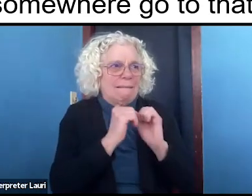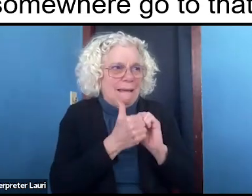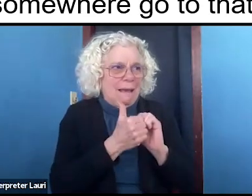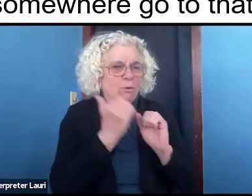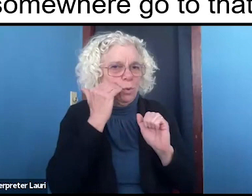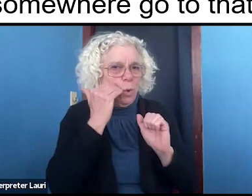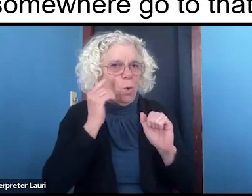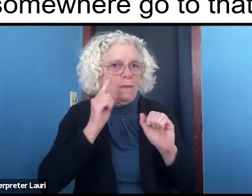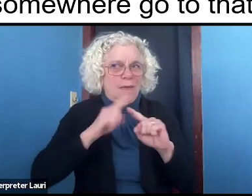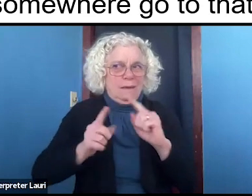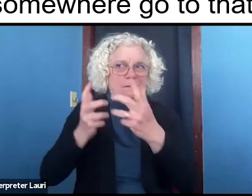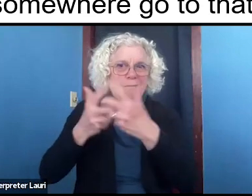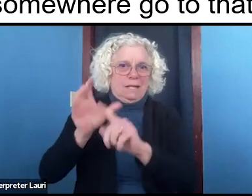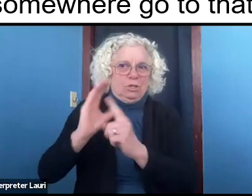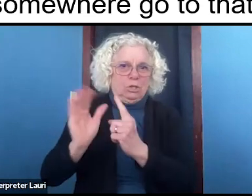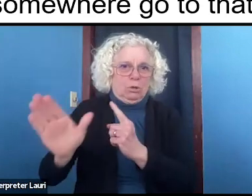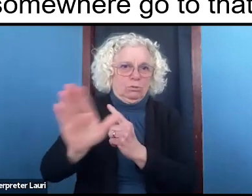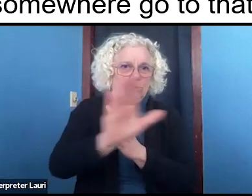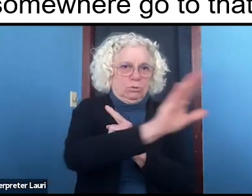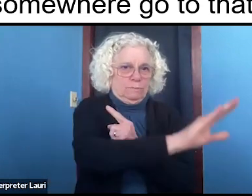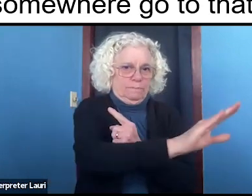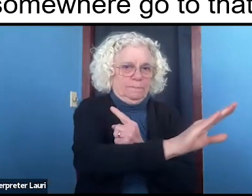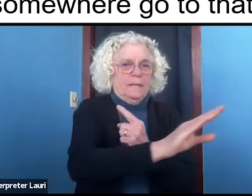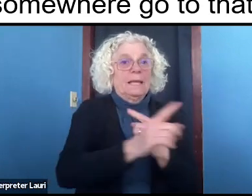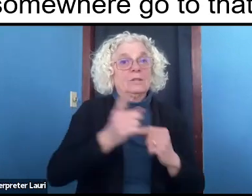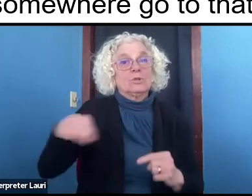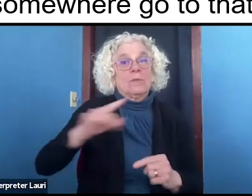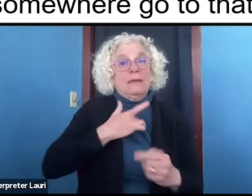through culturally responsive care that helps to create safe space.